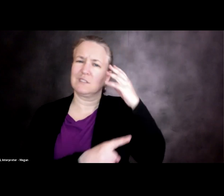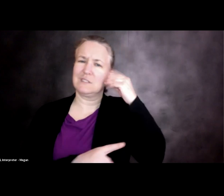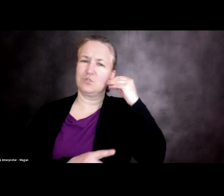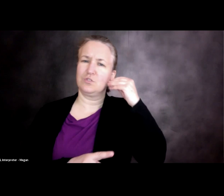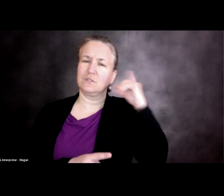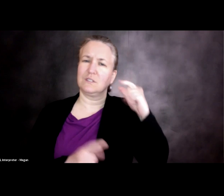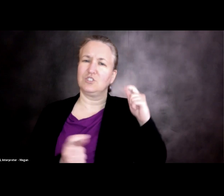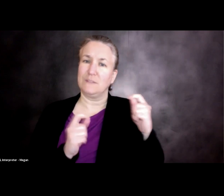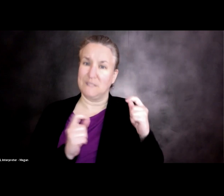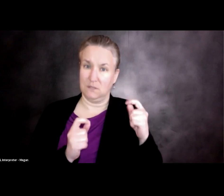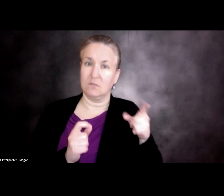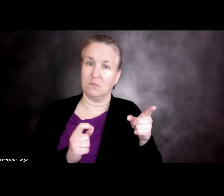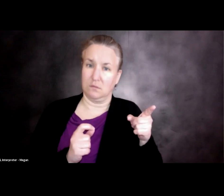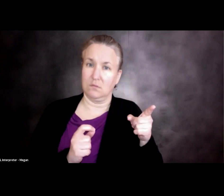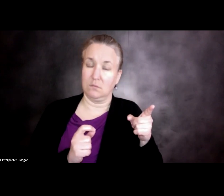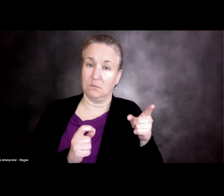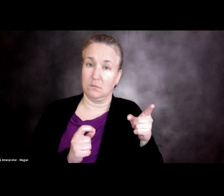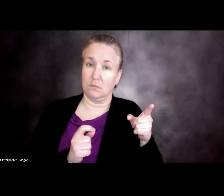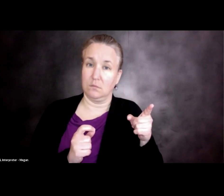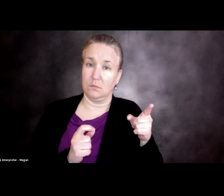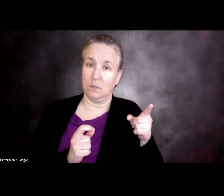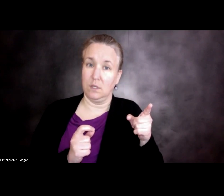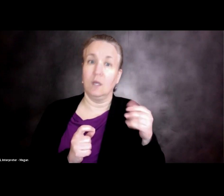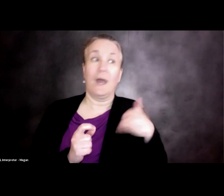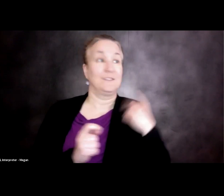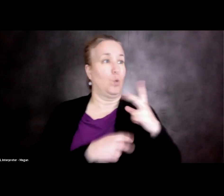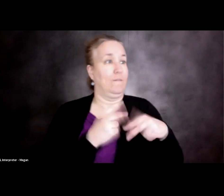from having one form of authority as a force